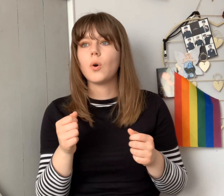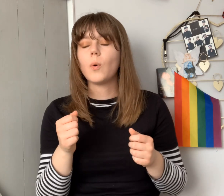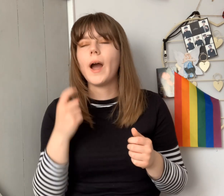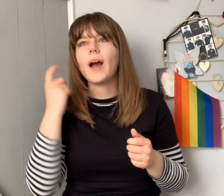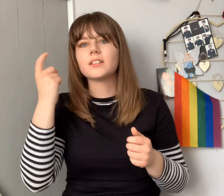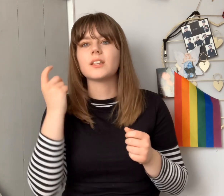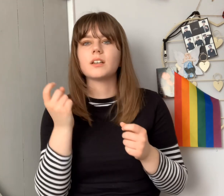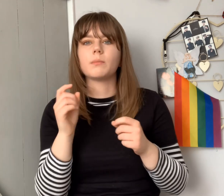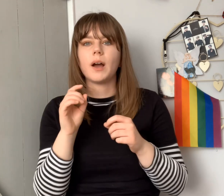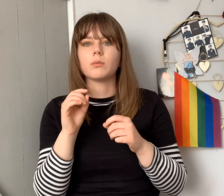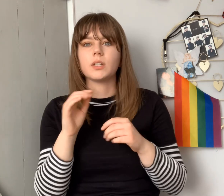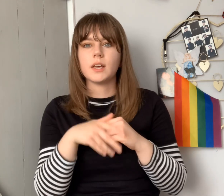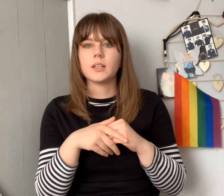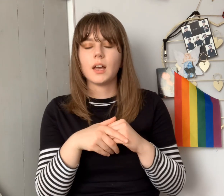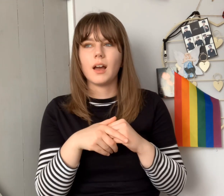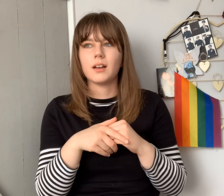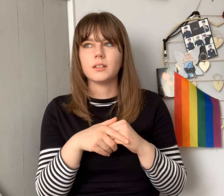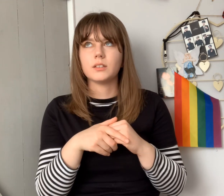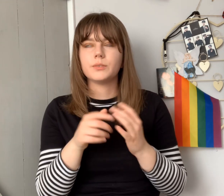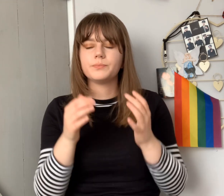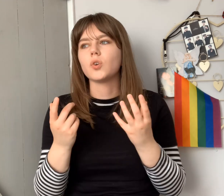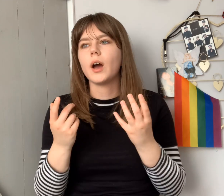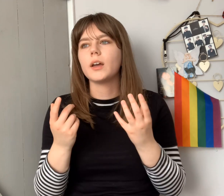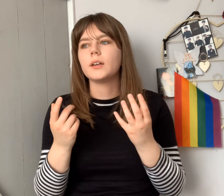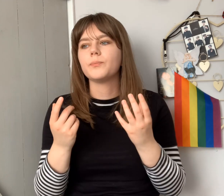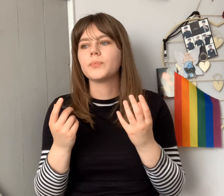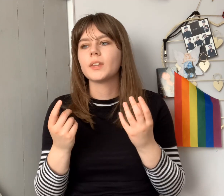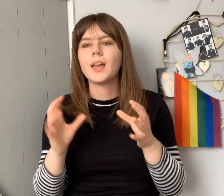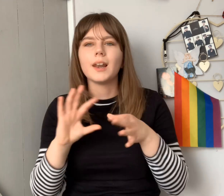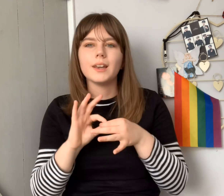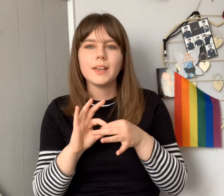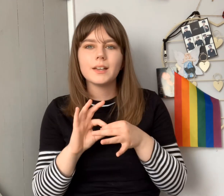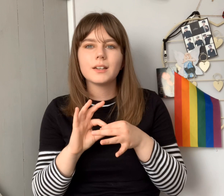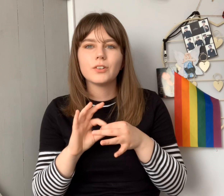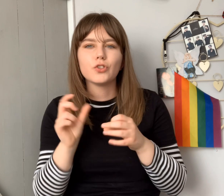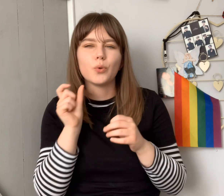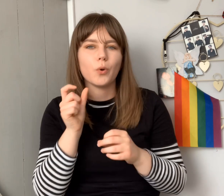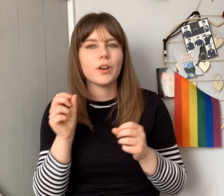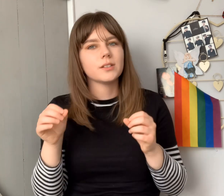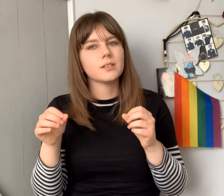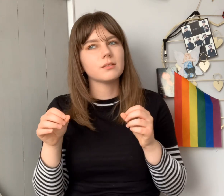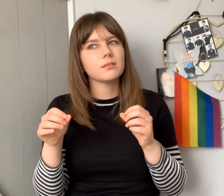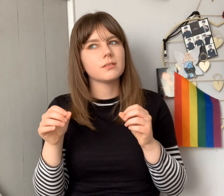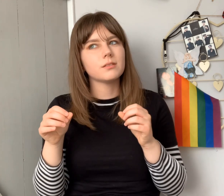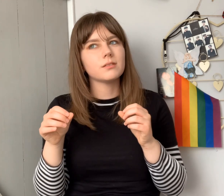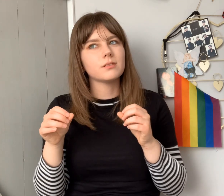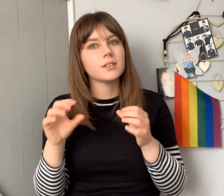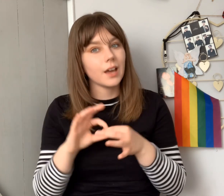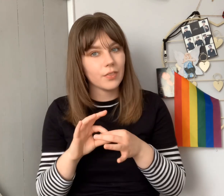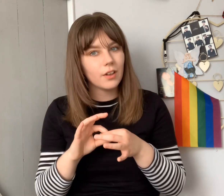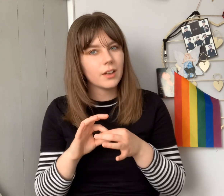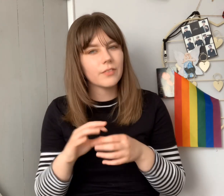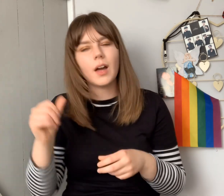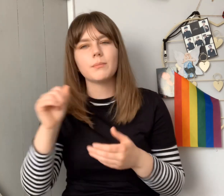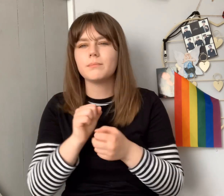so I had to think about it and and try to link the words together